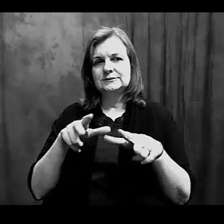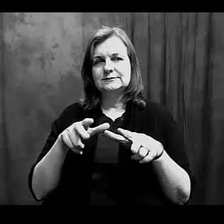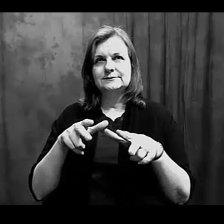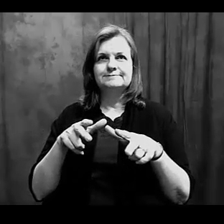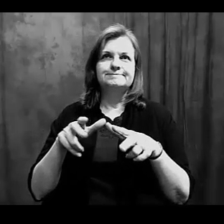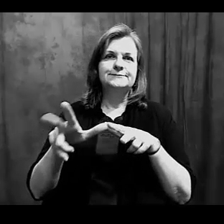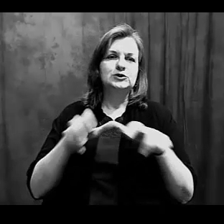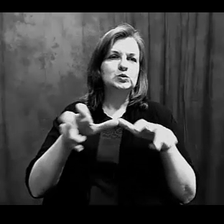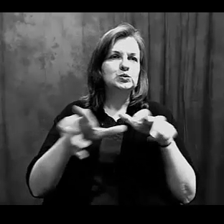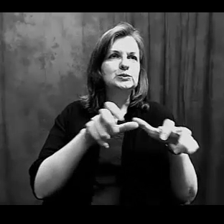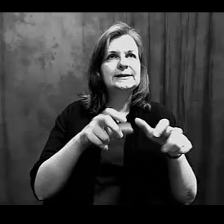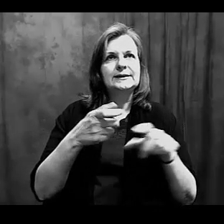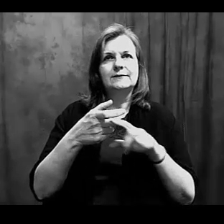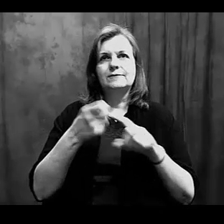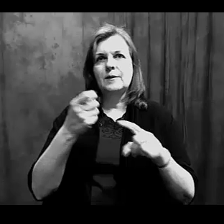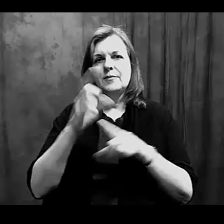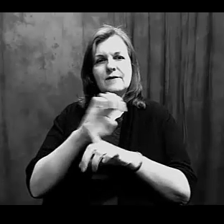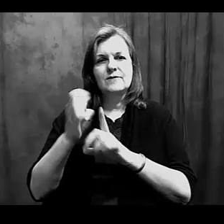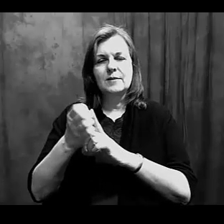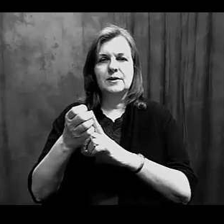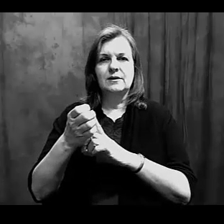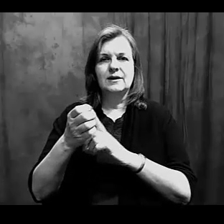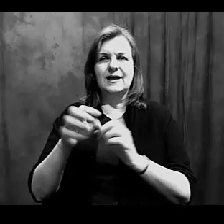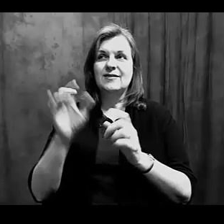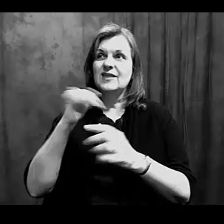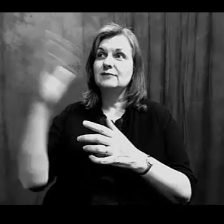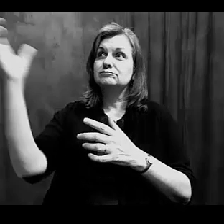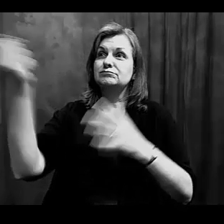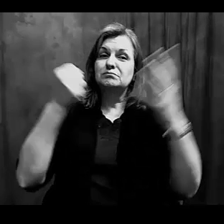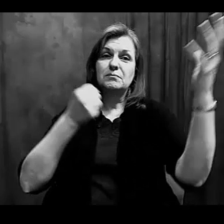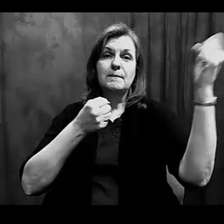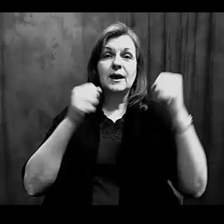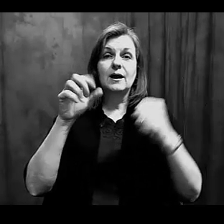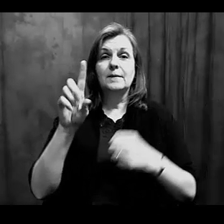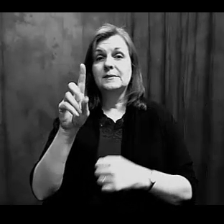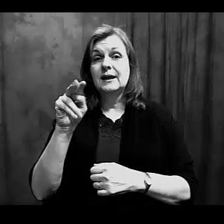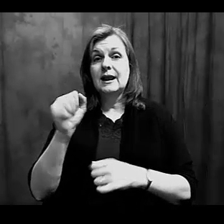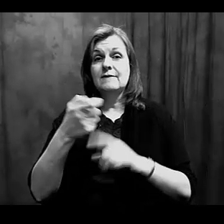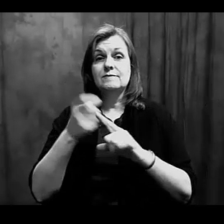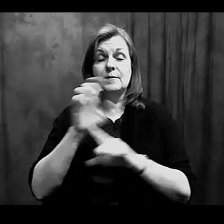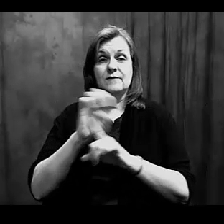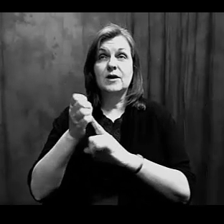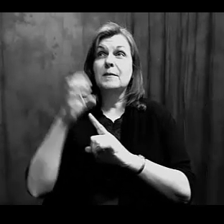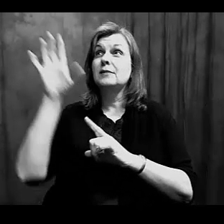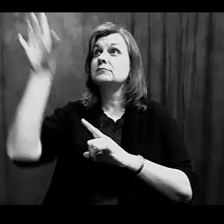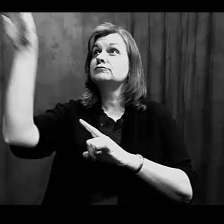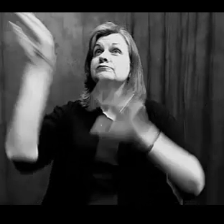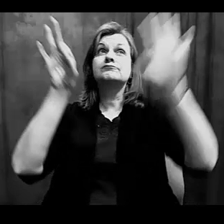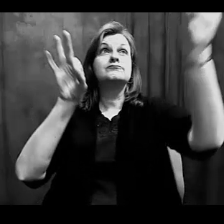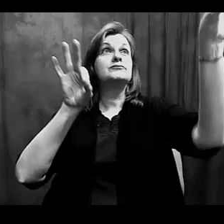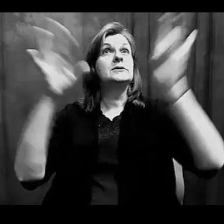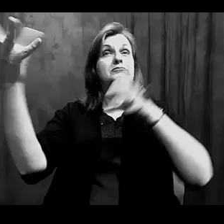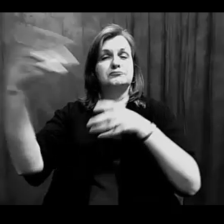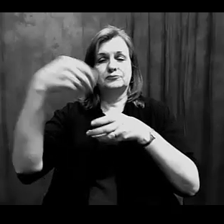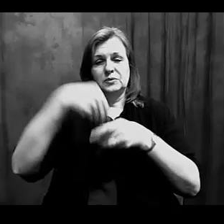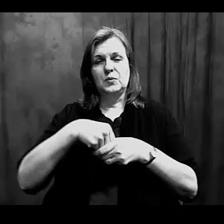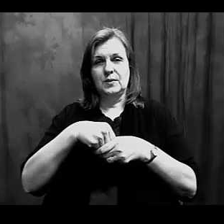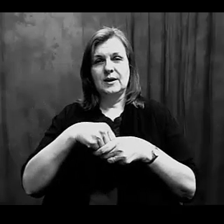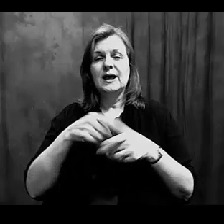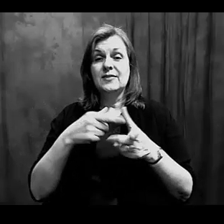kind of greedy about their environment and they pickup DNA readily from their environment